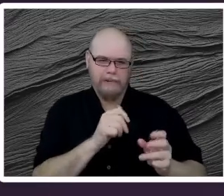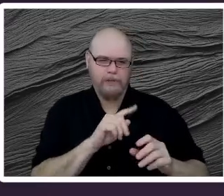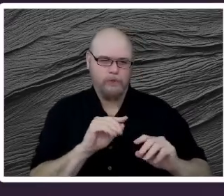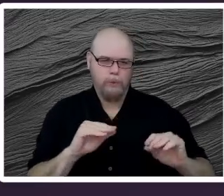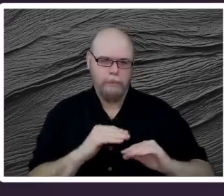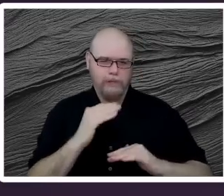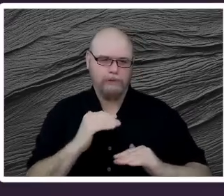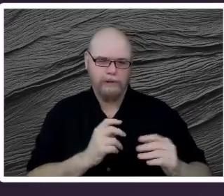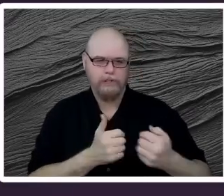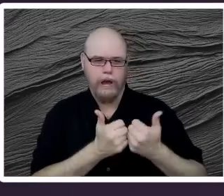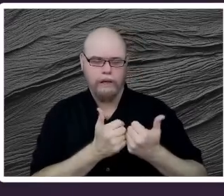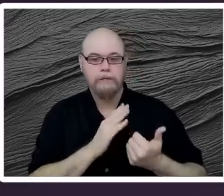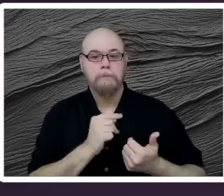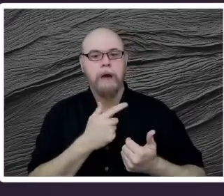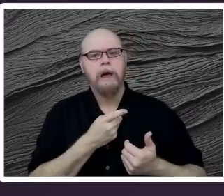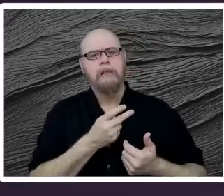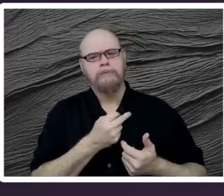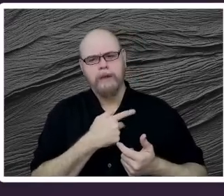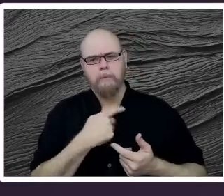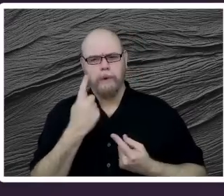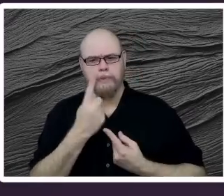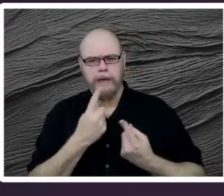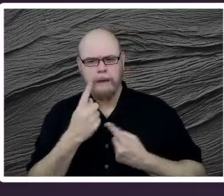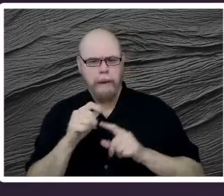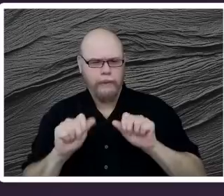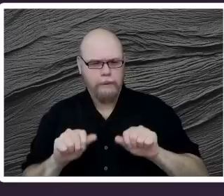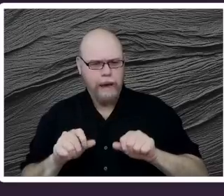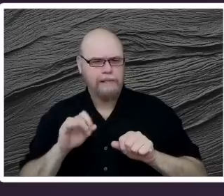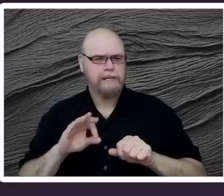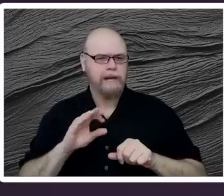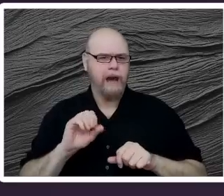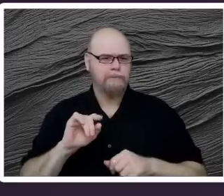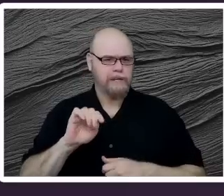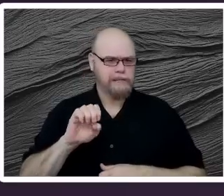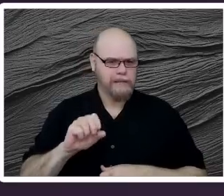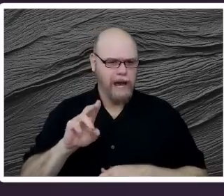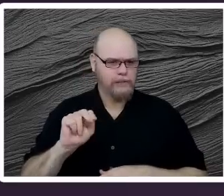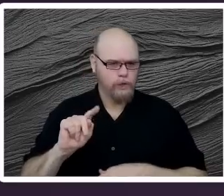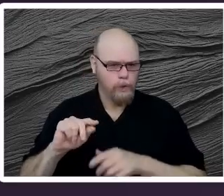unit capacity and the capacity of our staff to produce these poster exhibitions in addition to